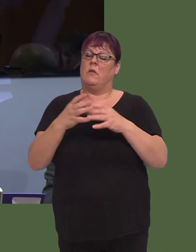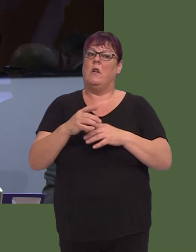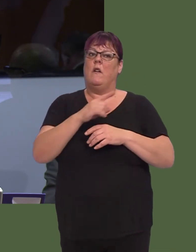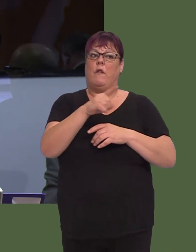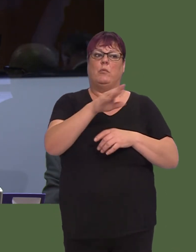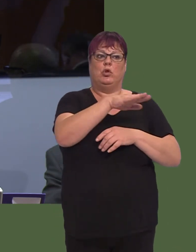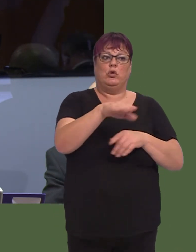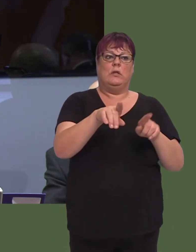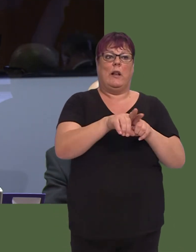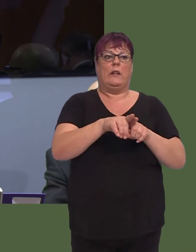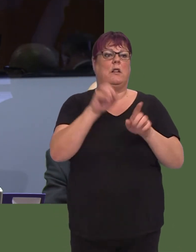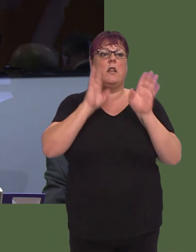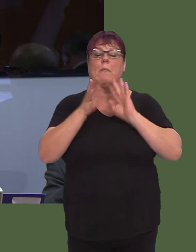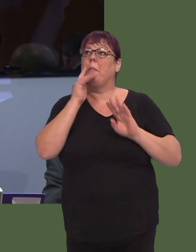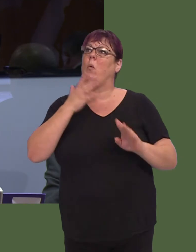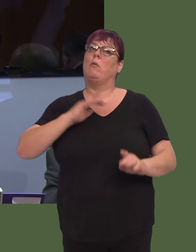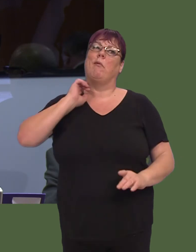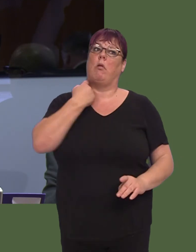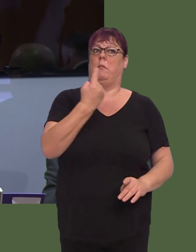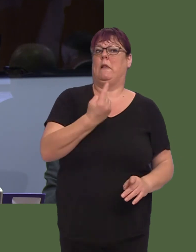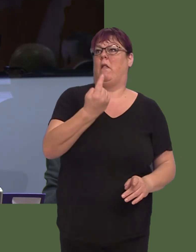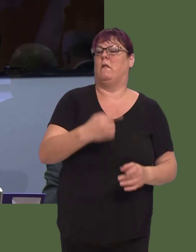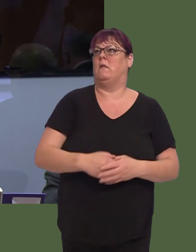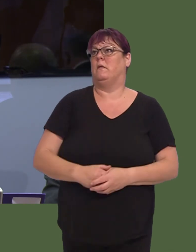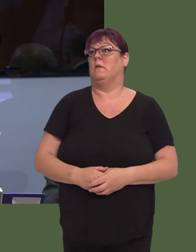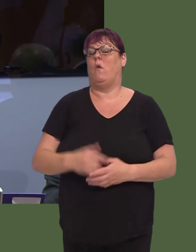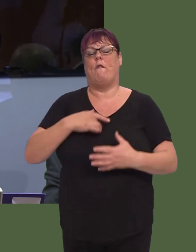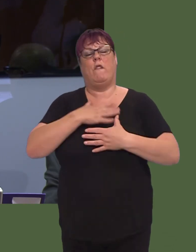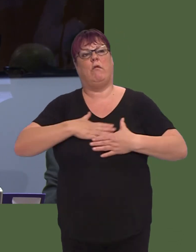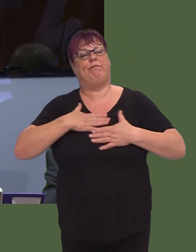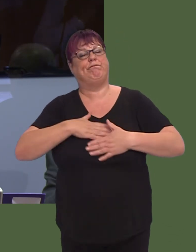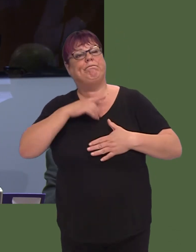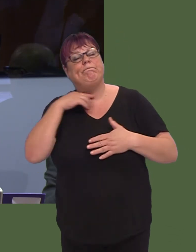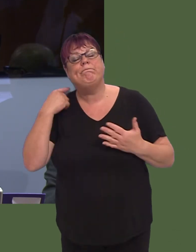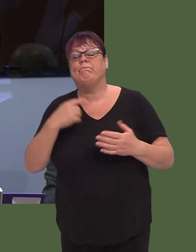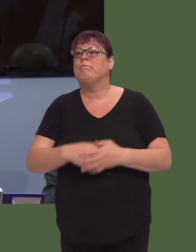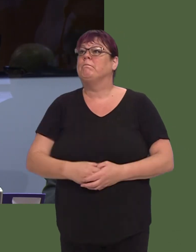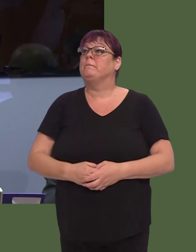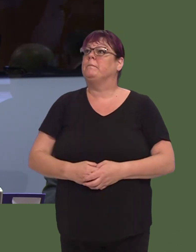from children and young people suffering with suicidal thoughts and feelings.